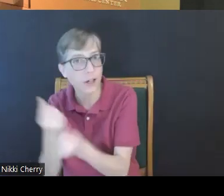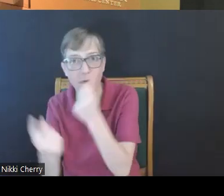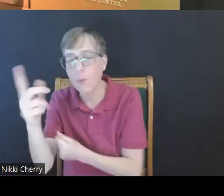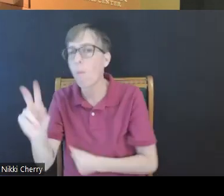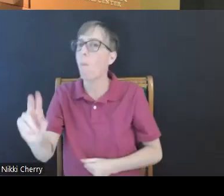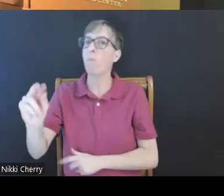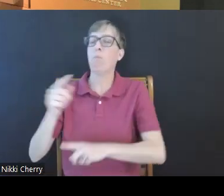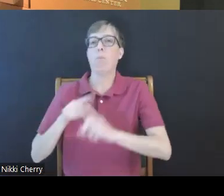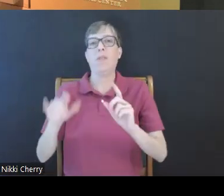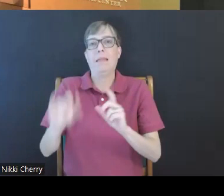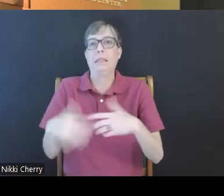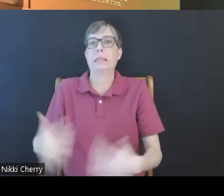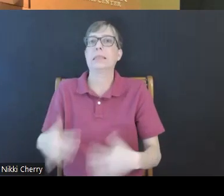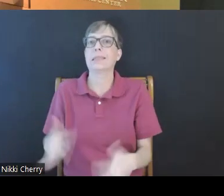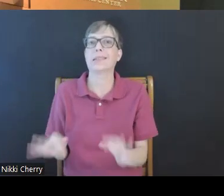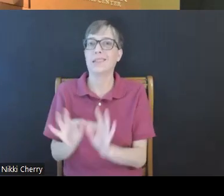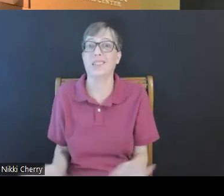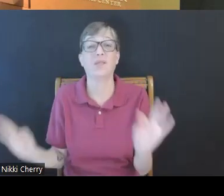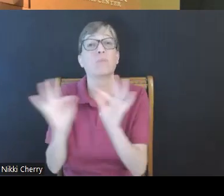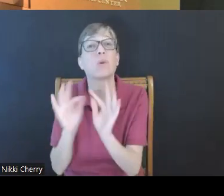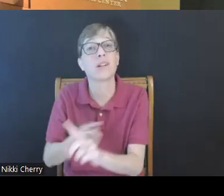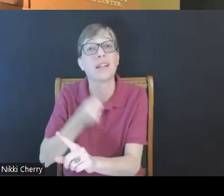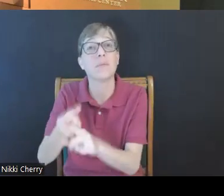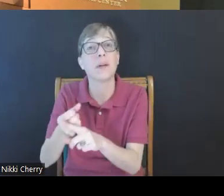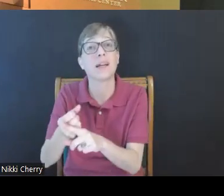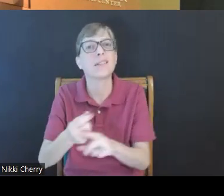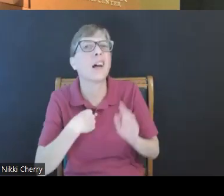colleagues who were working on things like uh hypertension or diabetes they said if you had